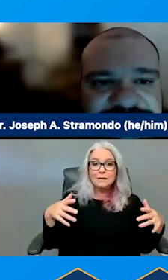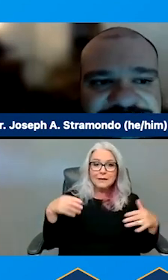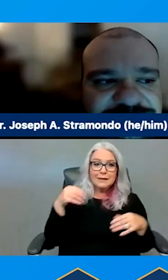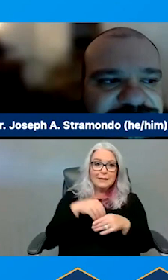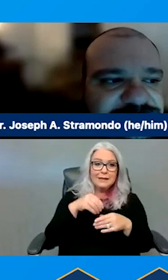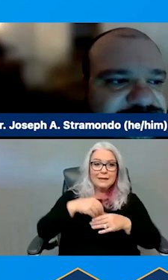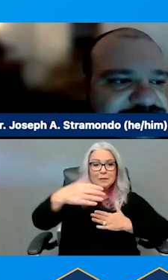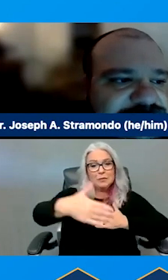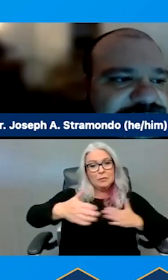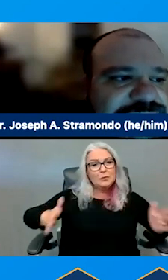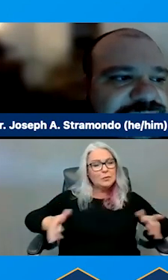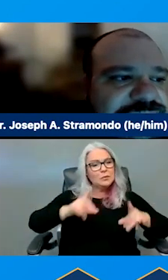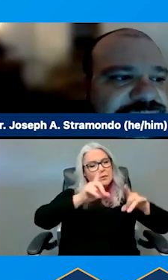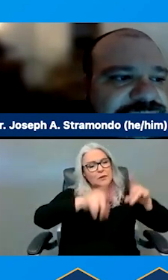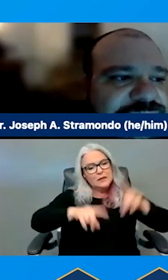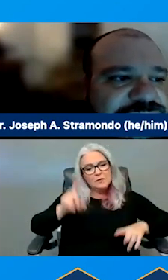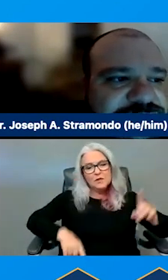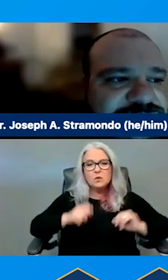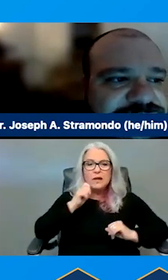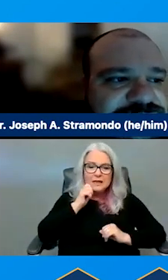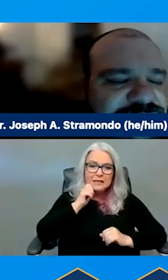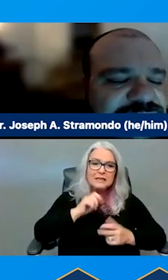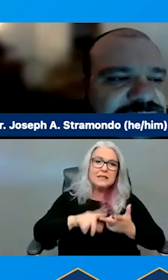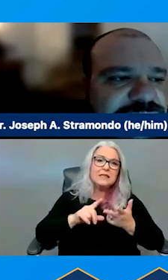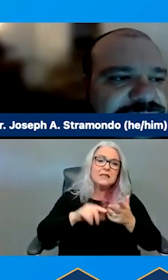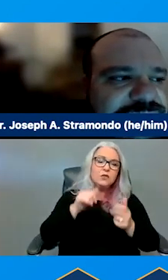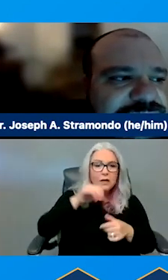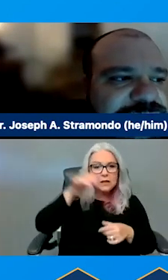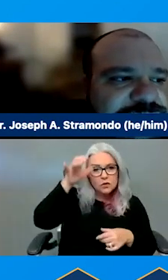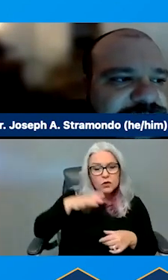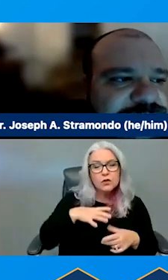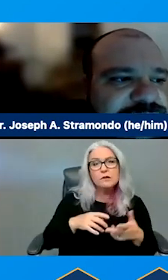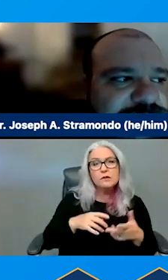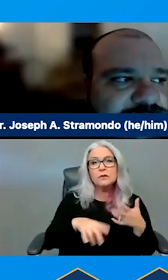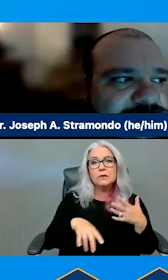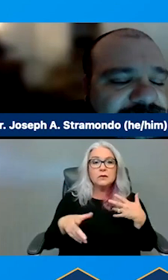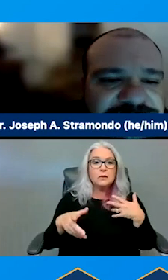that present with different races and genders and presumably